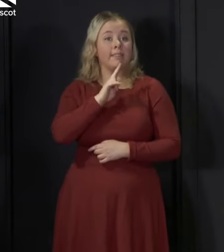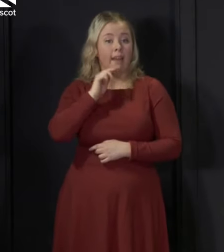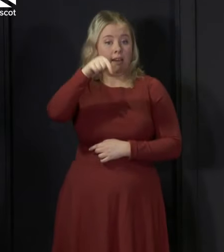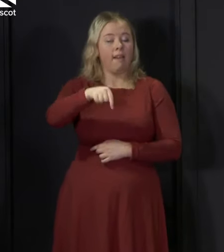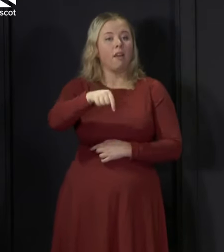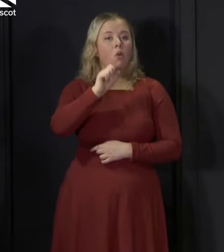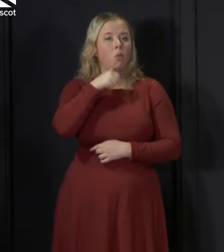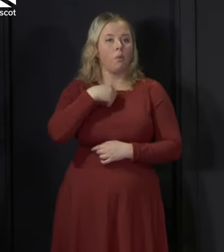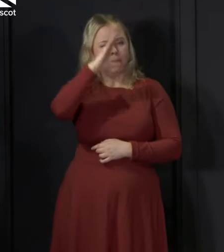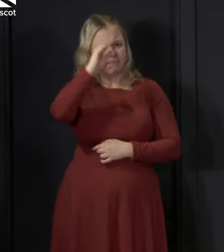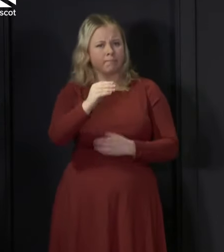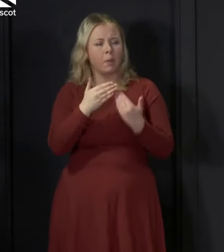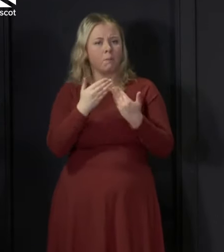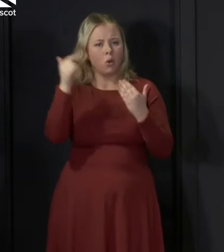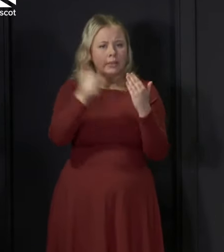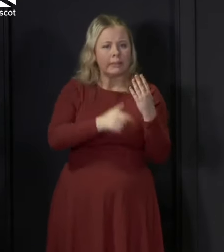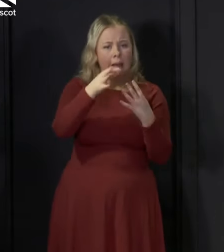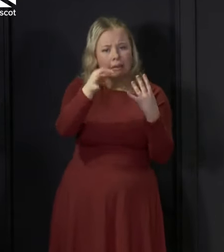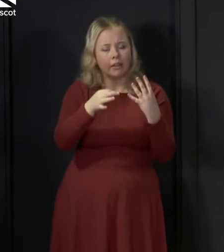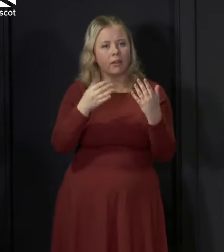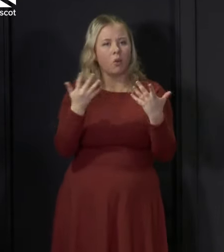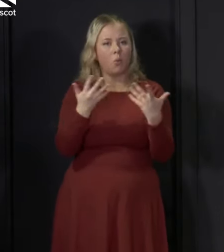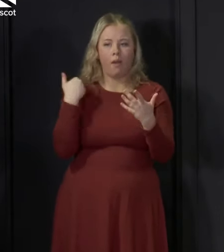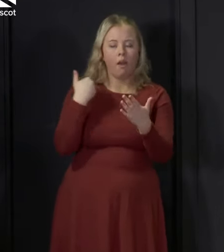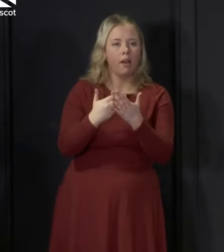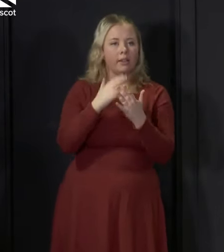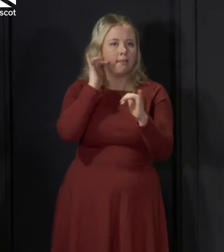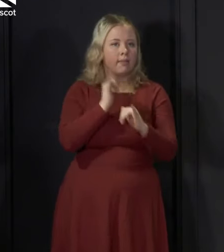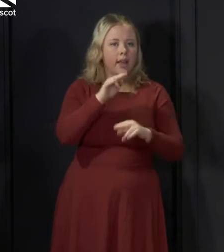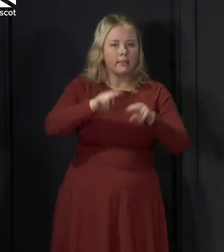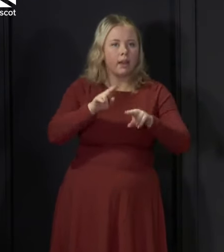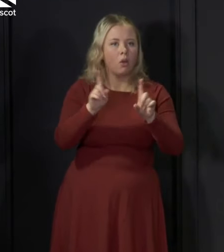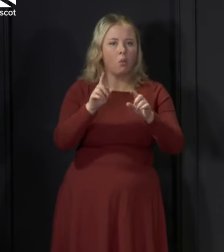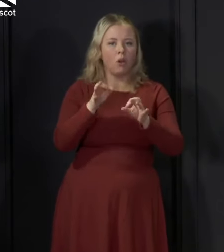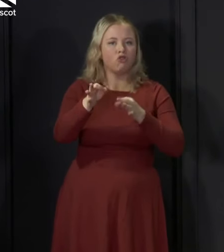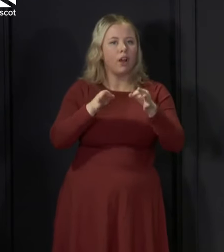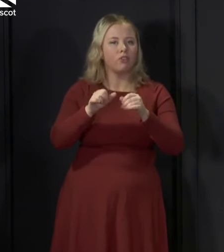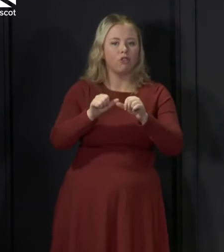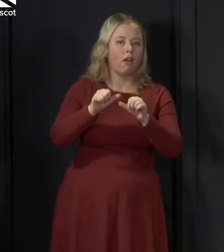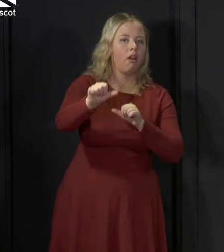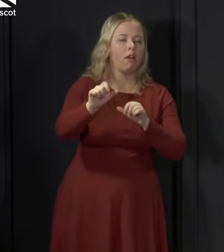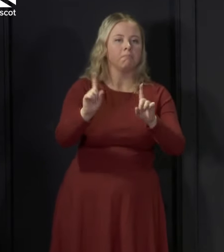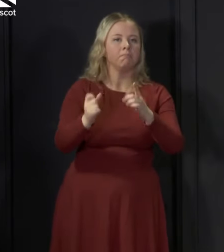are in testing so far and what the strategy is in terms of the future for how we are going to extend that.